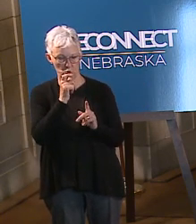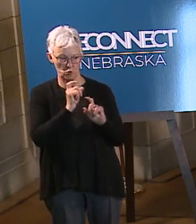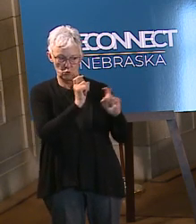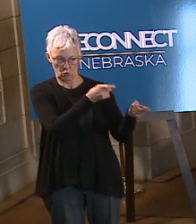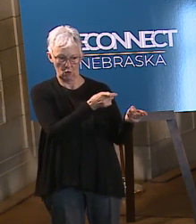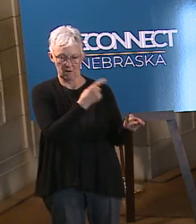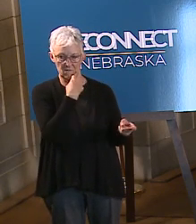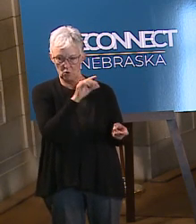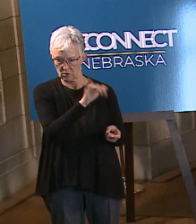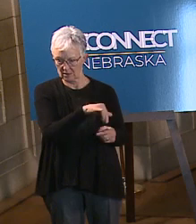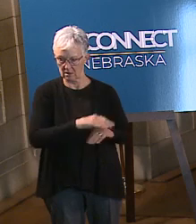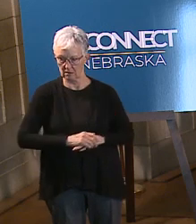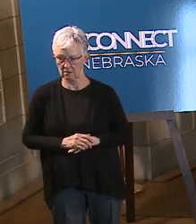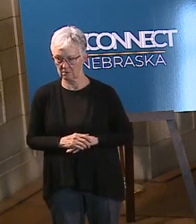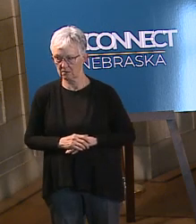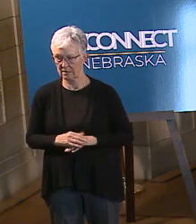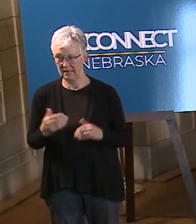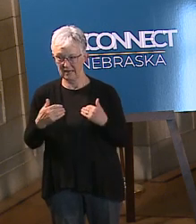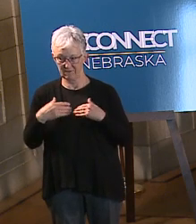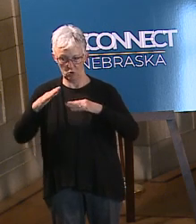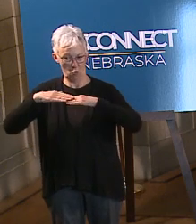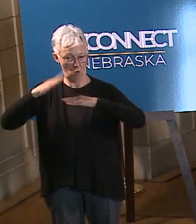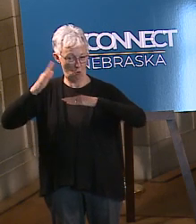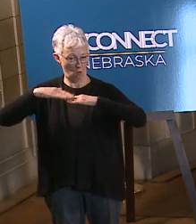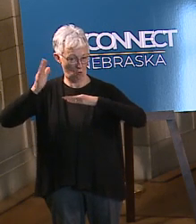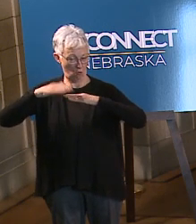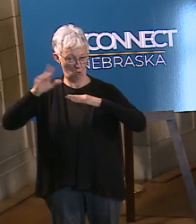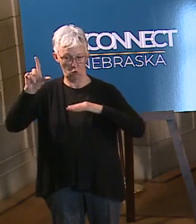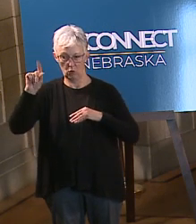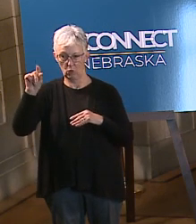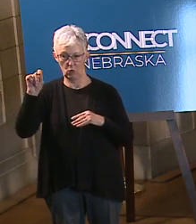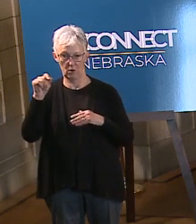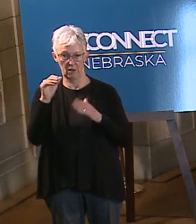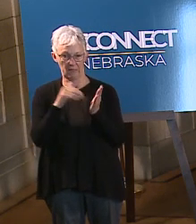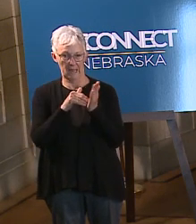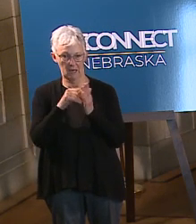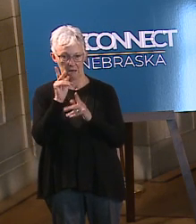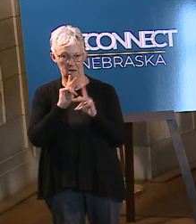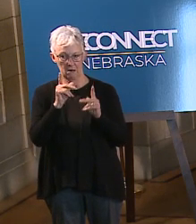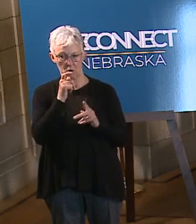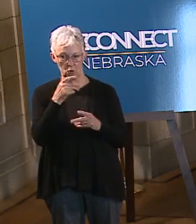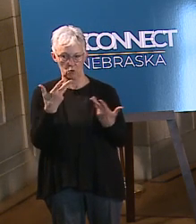OUR APP, WE HAVE A PASSPORT APP, OVER 10,000 PEOPLE WHO HAVE